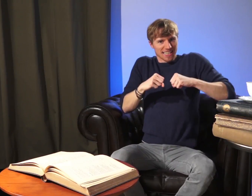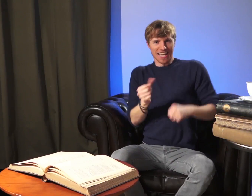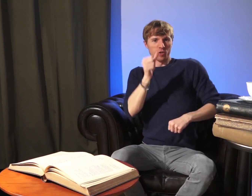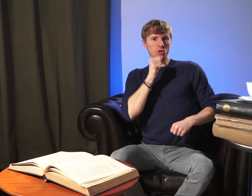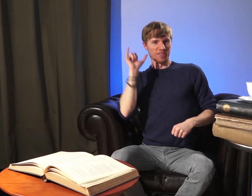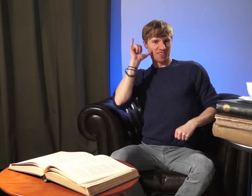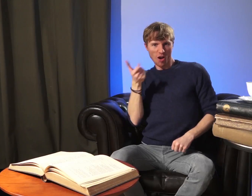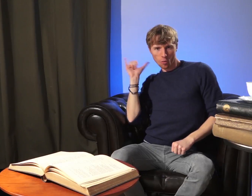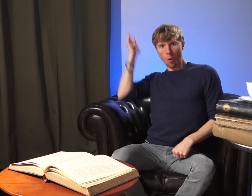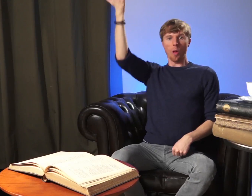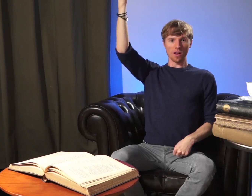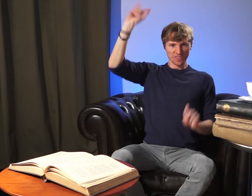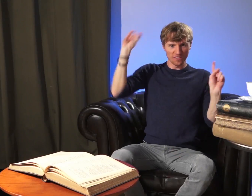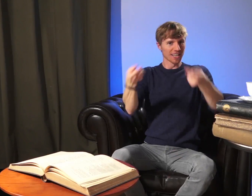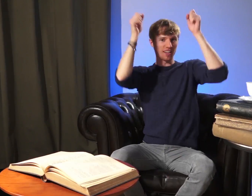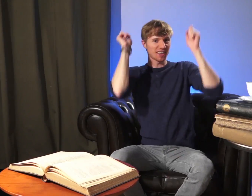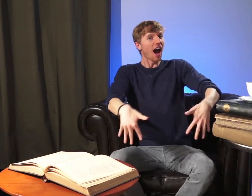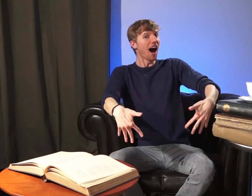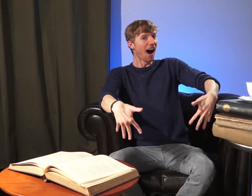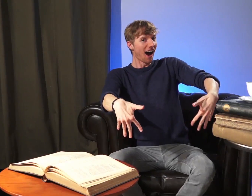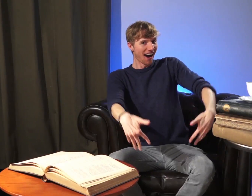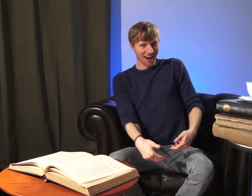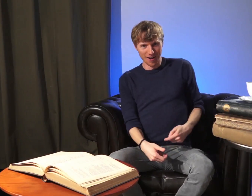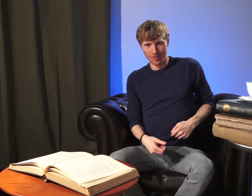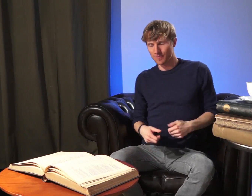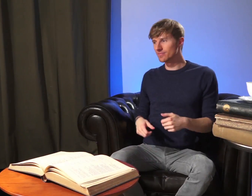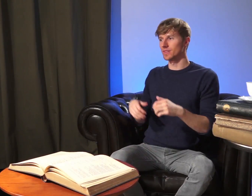Your golden girl's come back to you!"